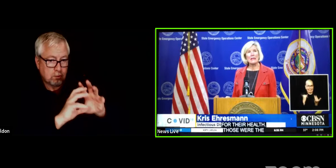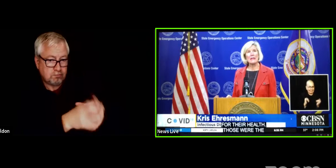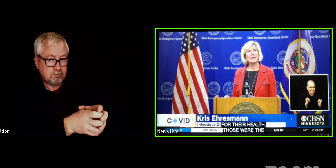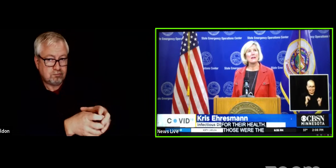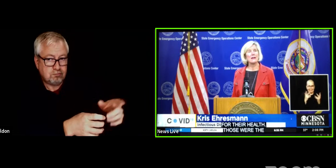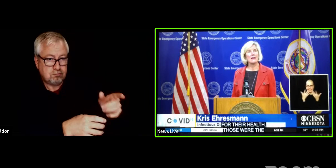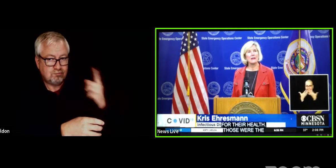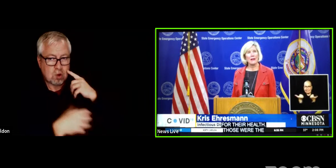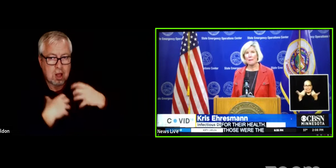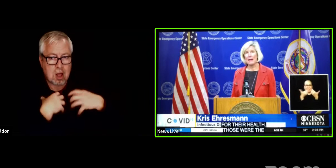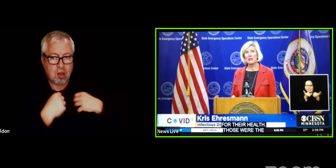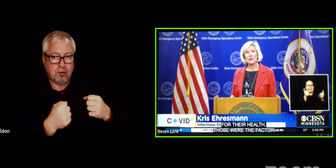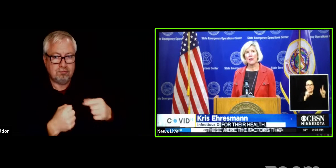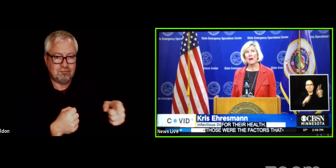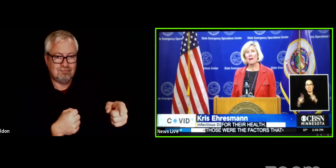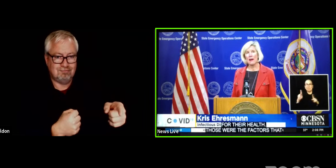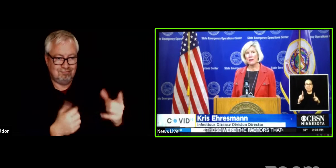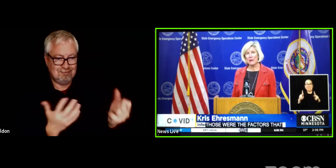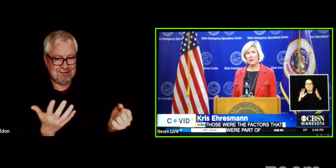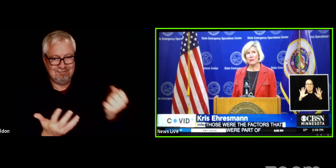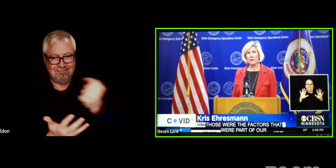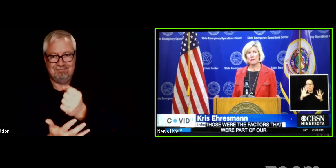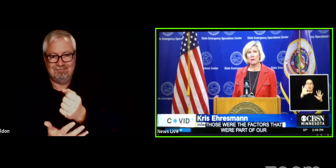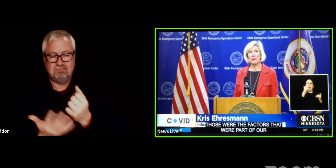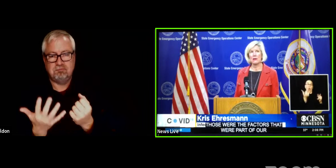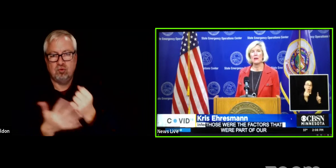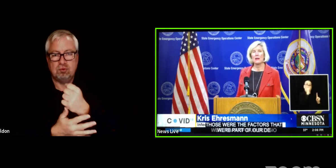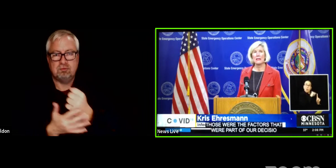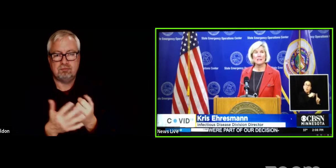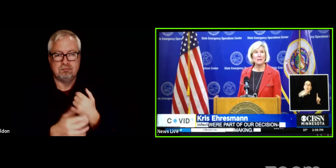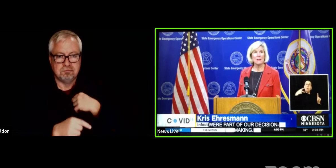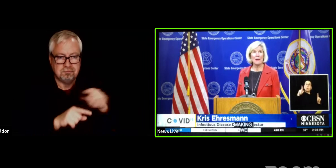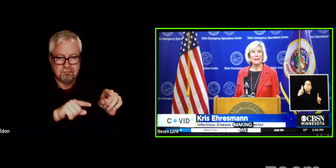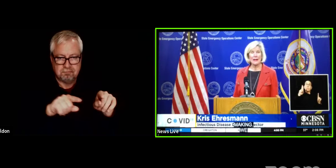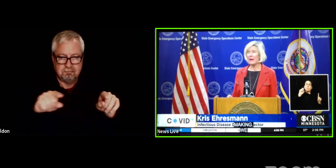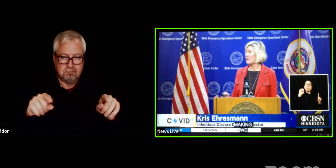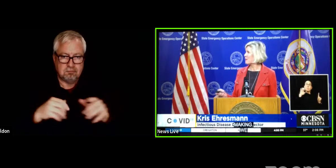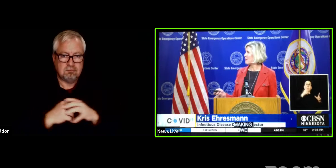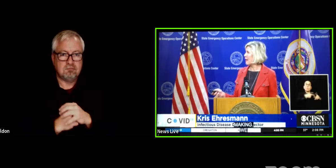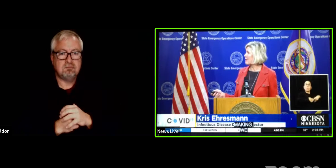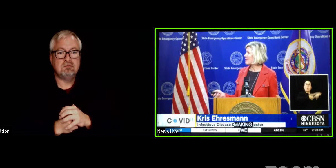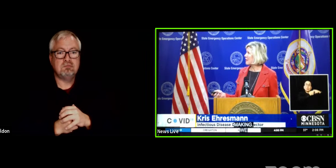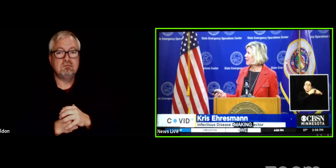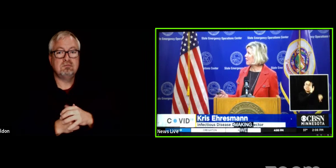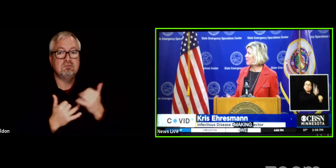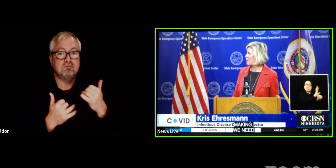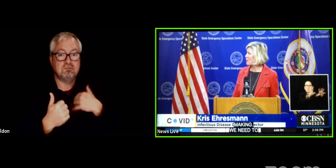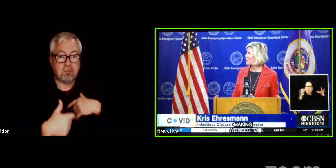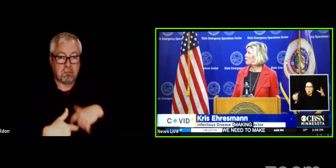WE NEEDED TO MAKE SURE THAT OUR HEALTH CARE SYSTEMS COULD CONTINUE TO MAINTAIN, AND SO VACCINATING HEALTH CARE WORKERS